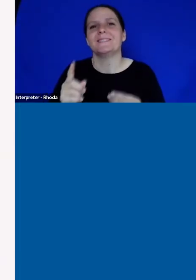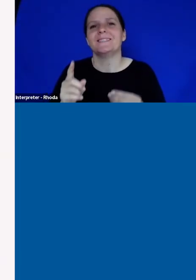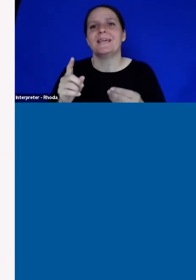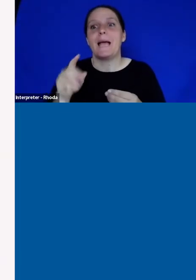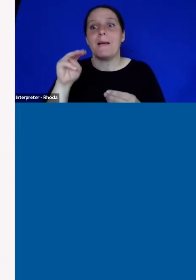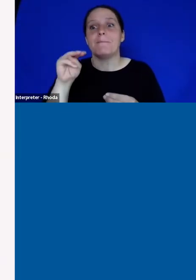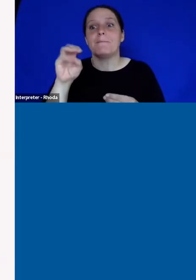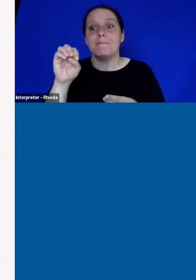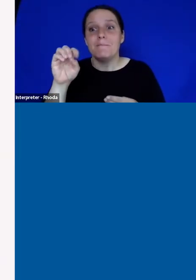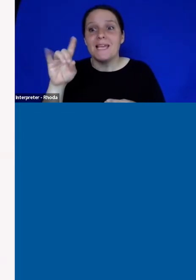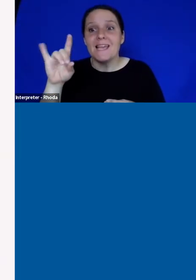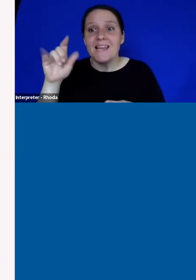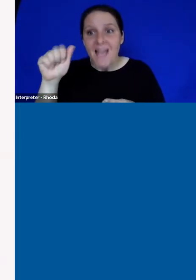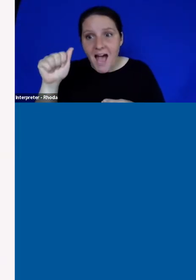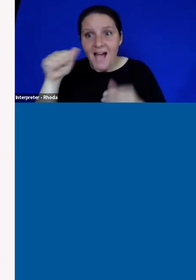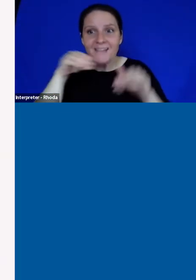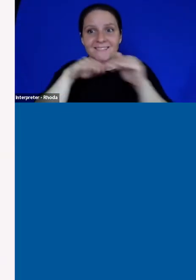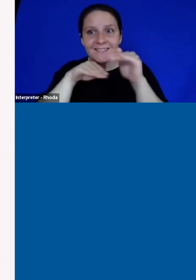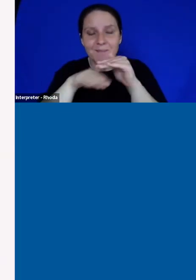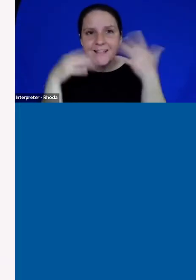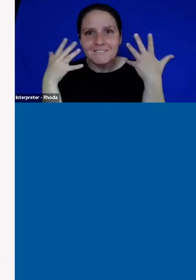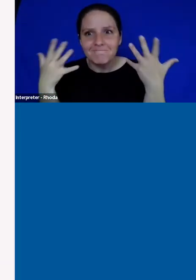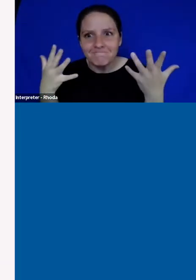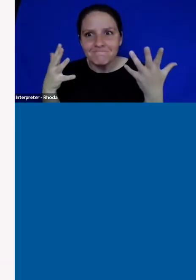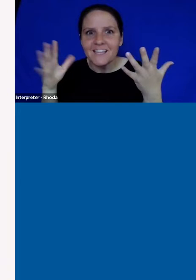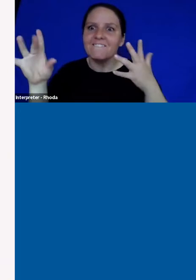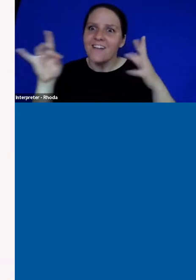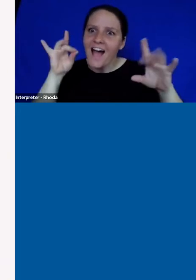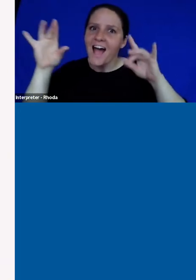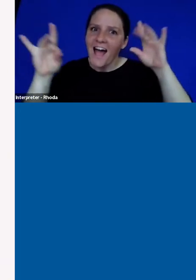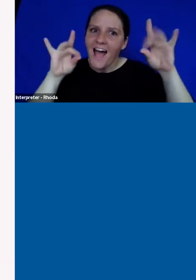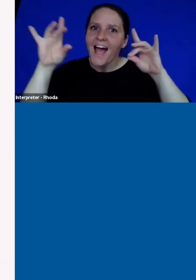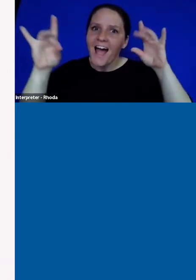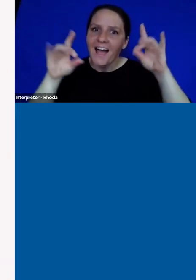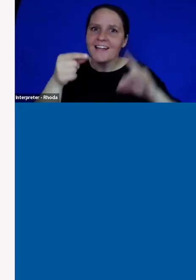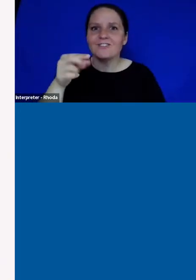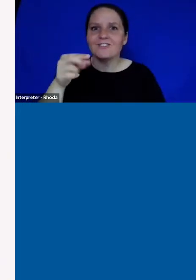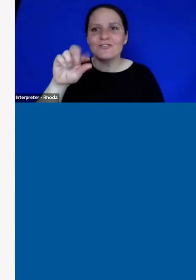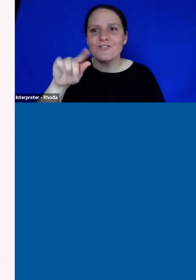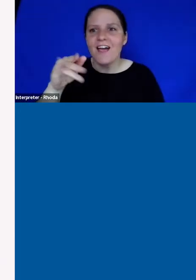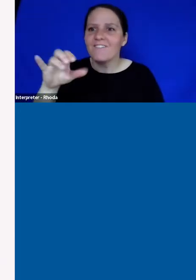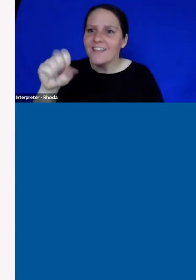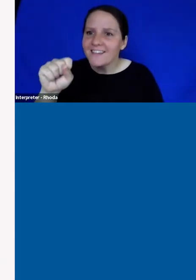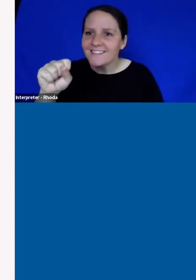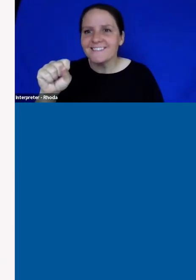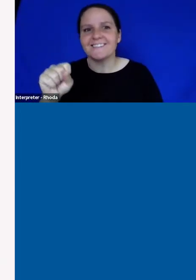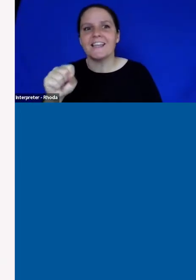that actually represent disability. You can do this by hiring disabled artists. So I've created sets of graphics